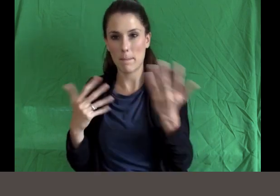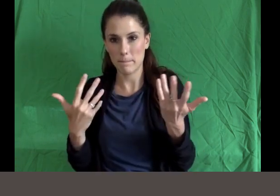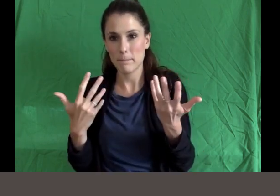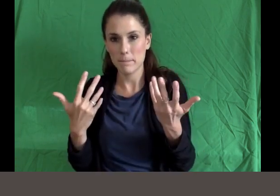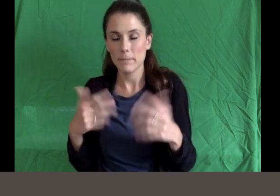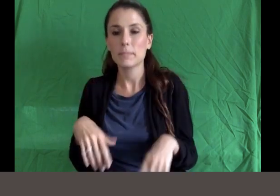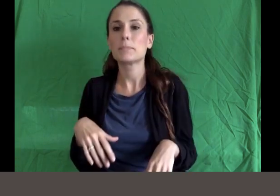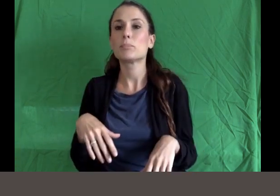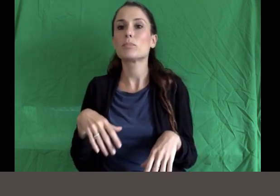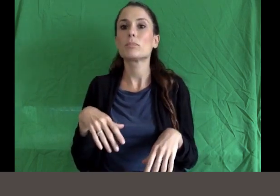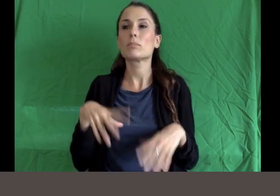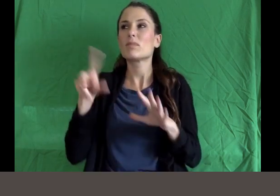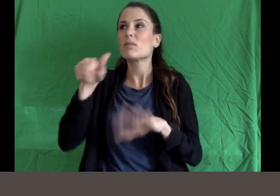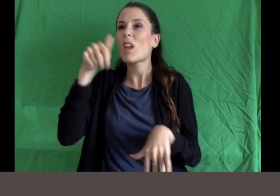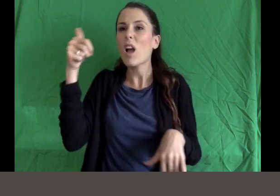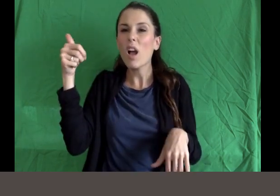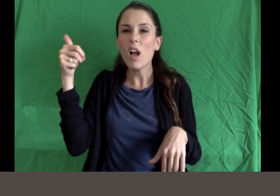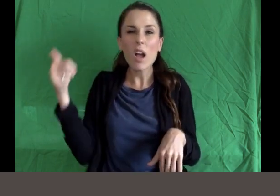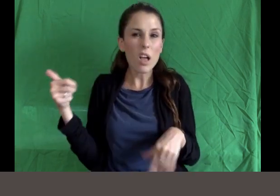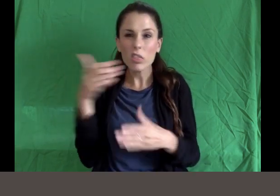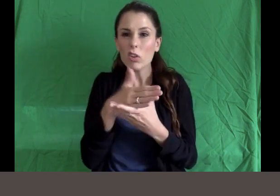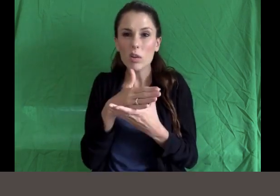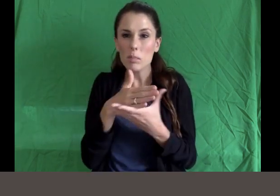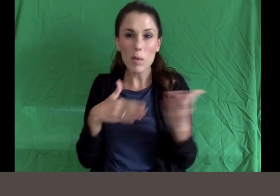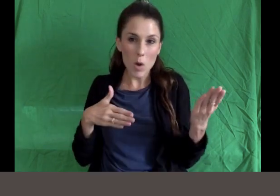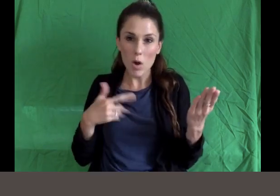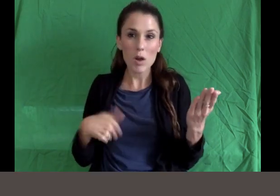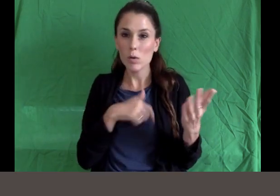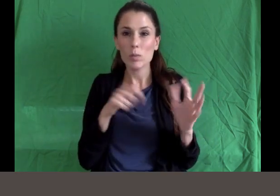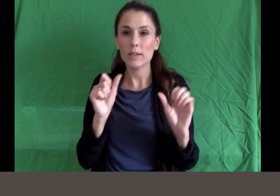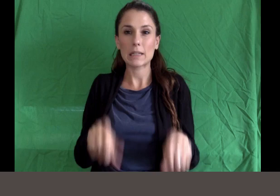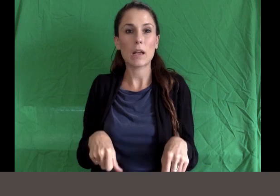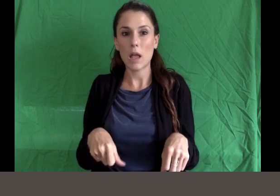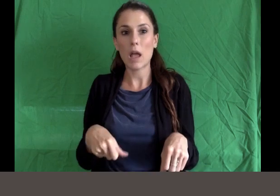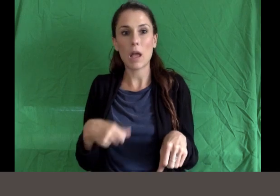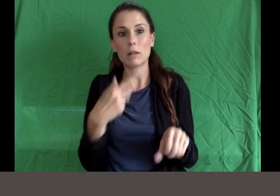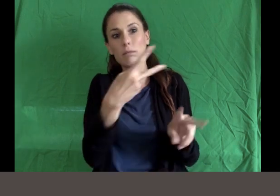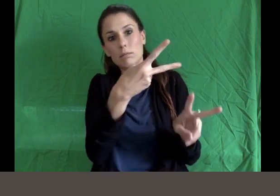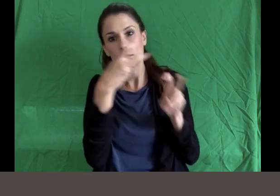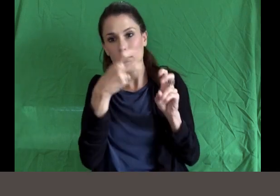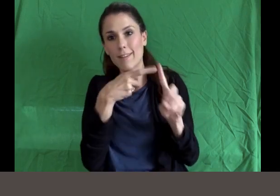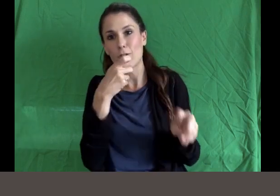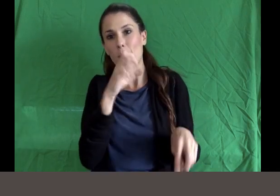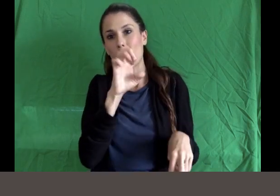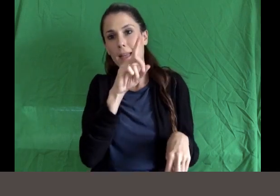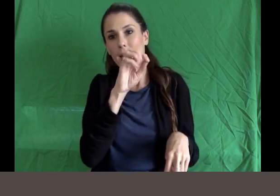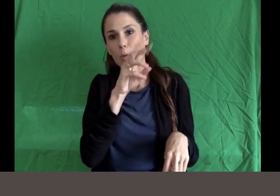but what's another element that we can take from Edward Tufte or we can include from Edward Tufte